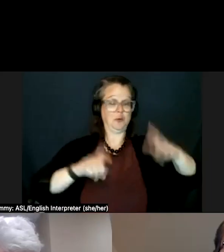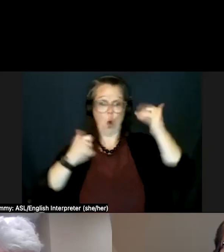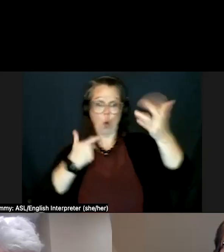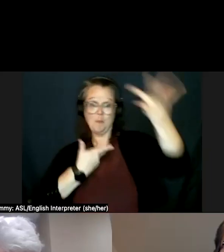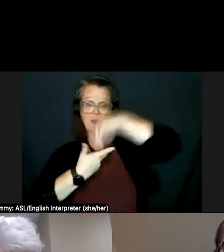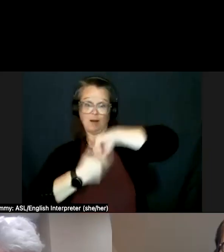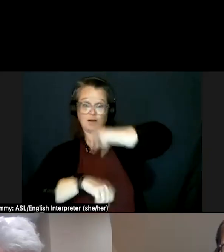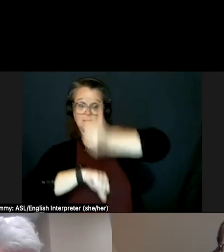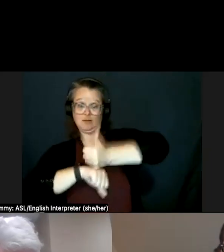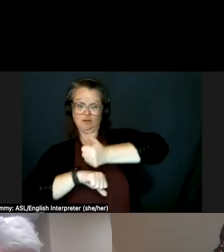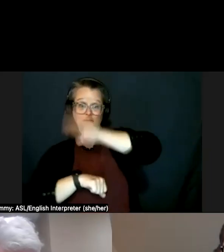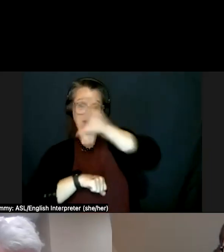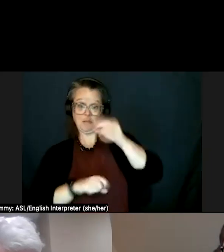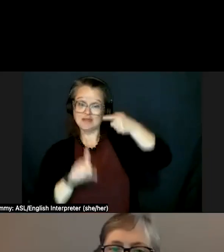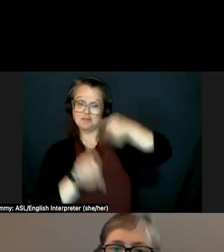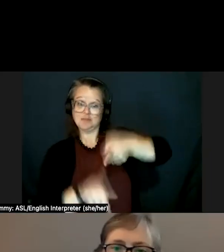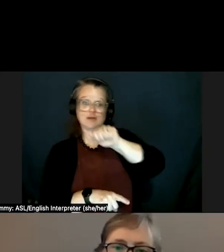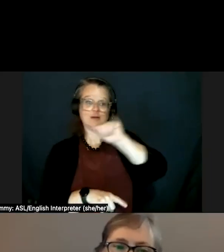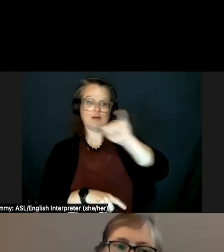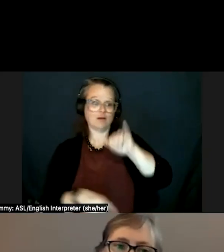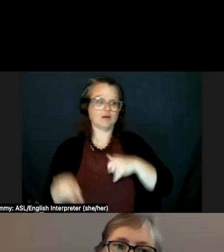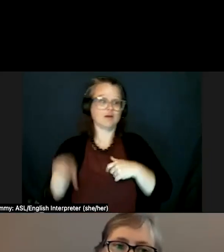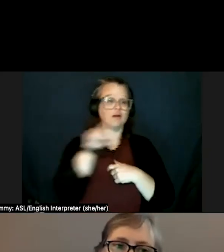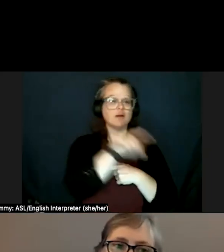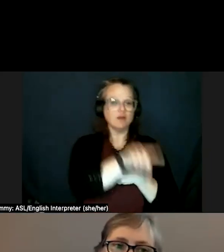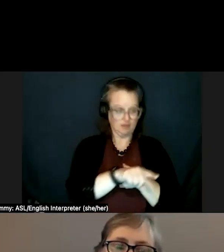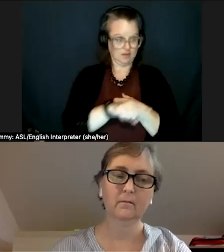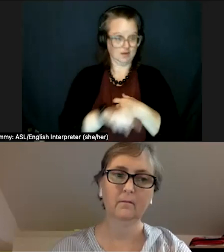is Microsoft also has a feature called Power Automate, which automates a lot of different